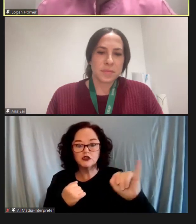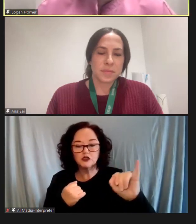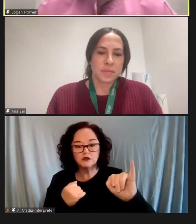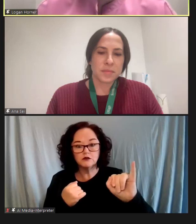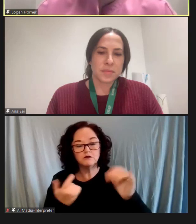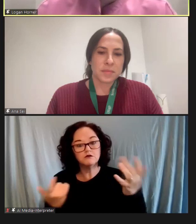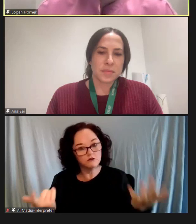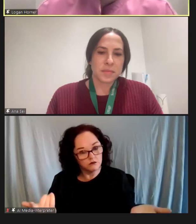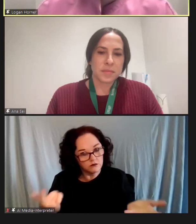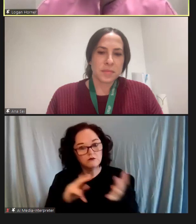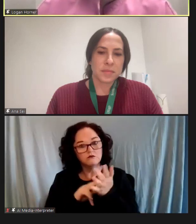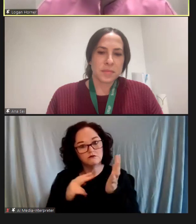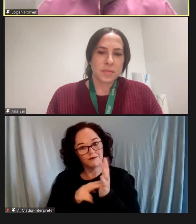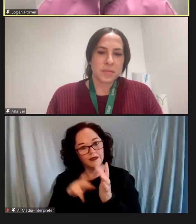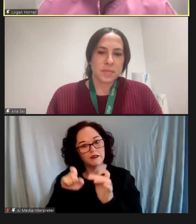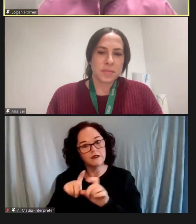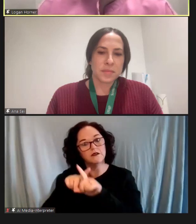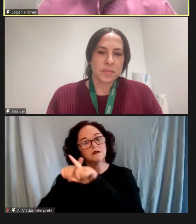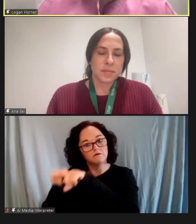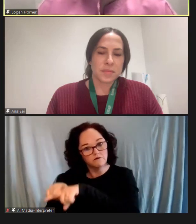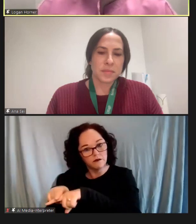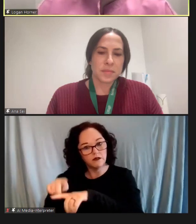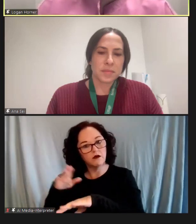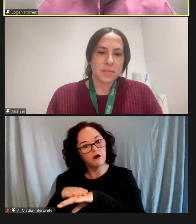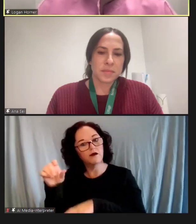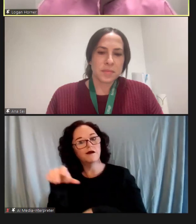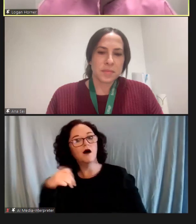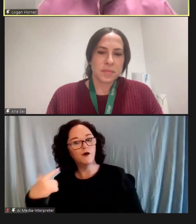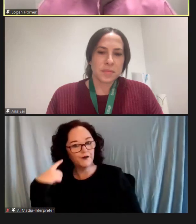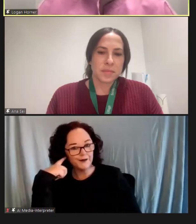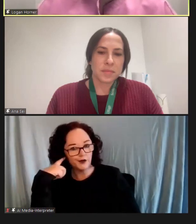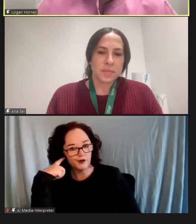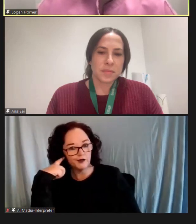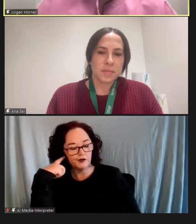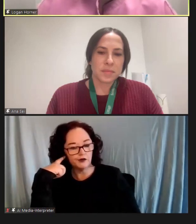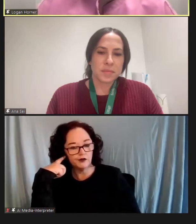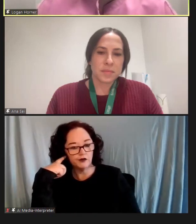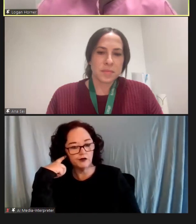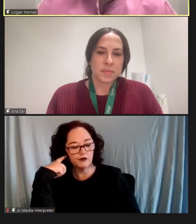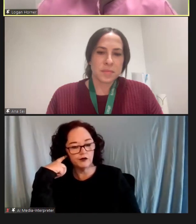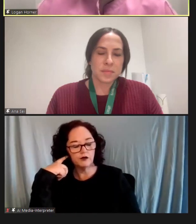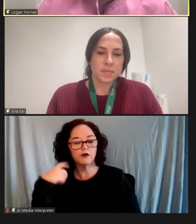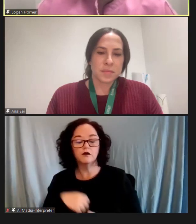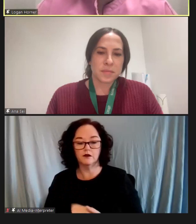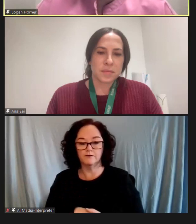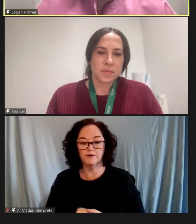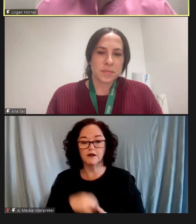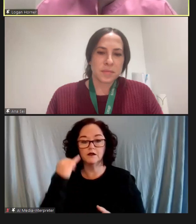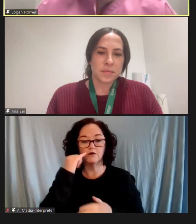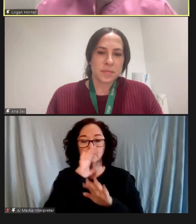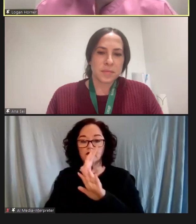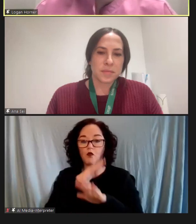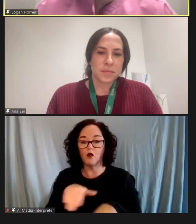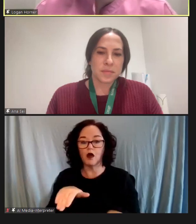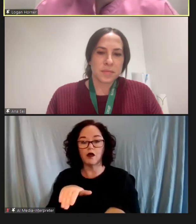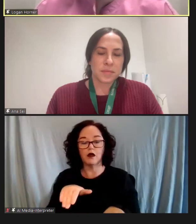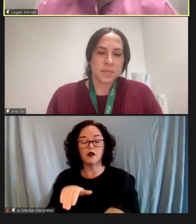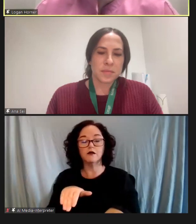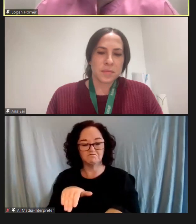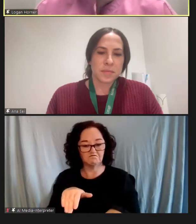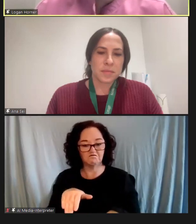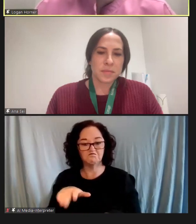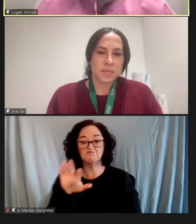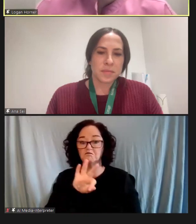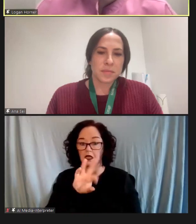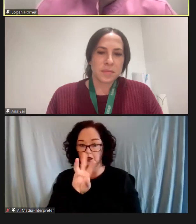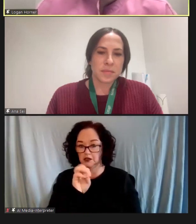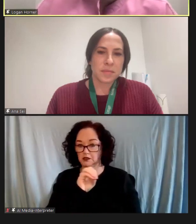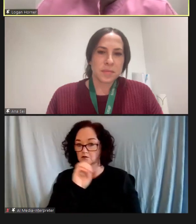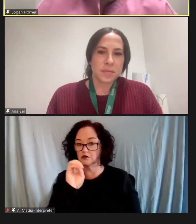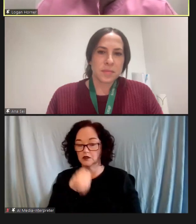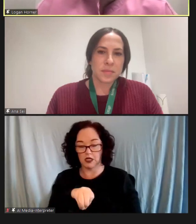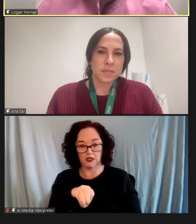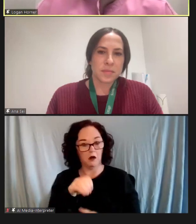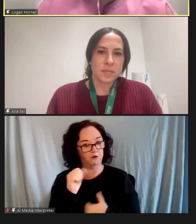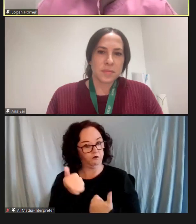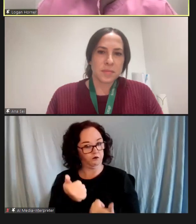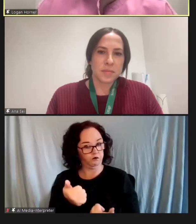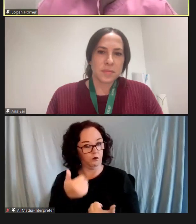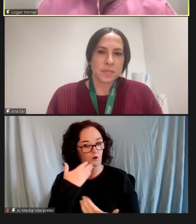bit more on the other ear so in quiet